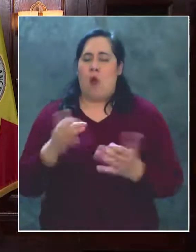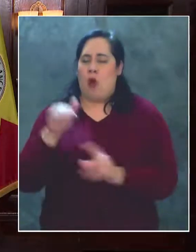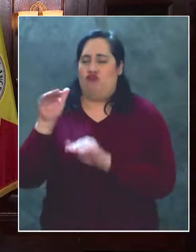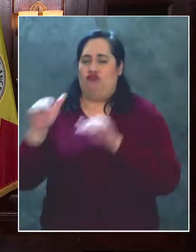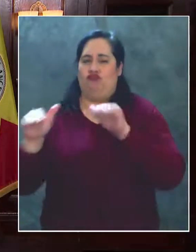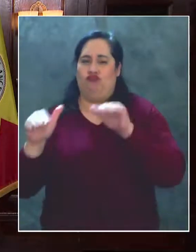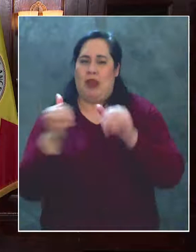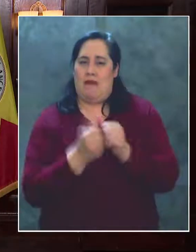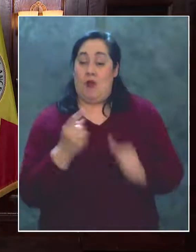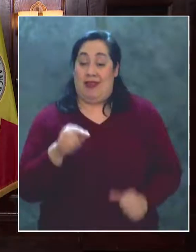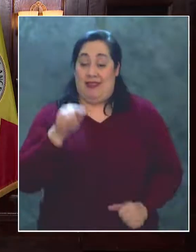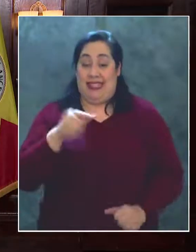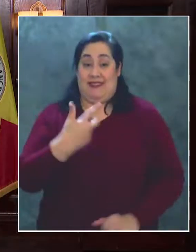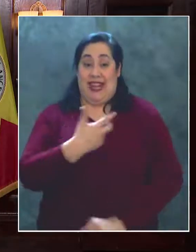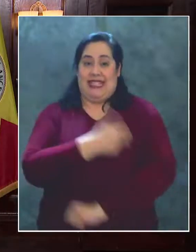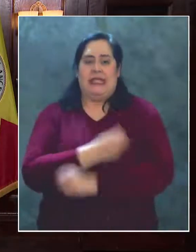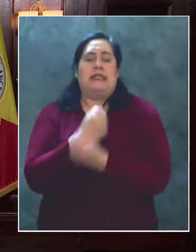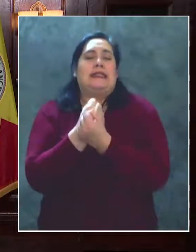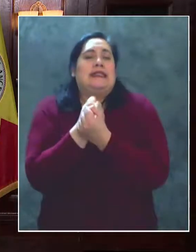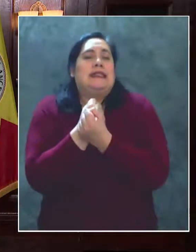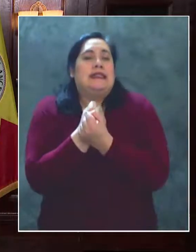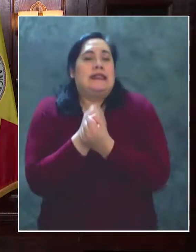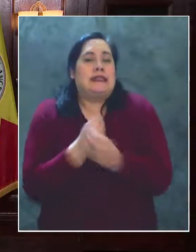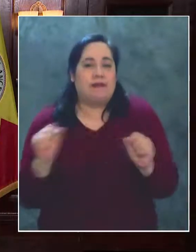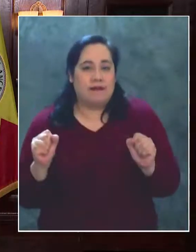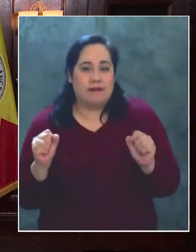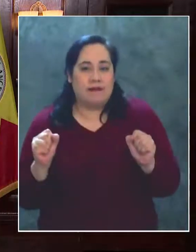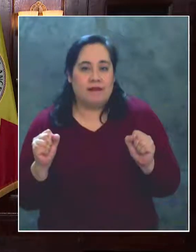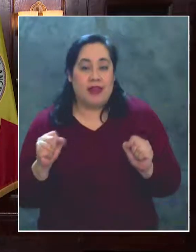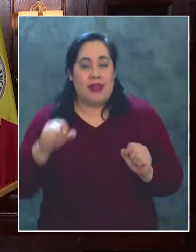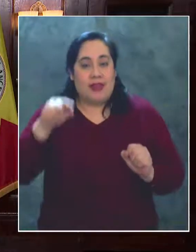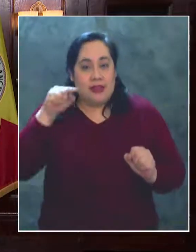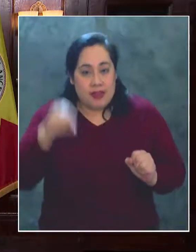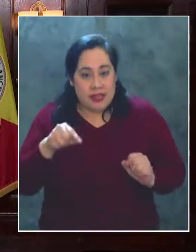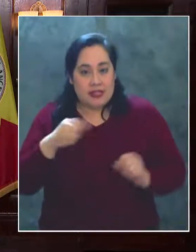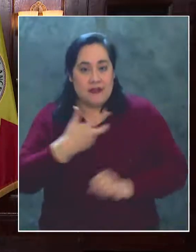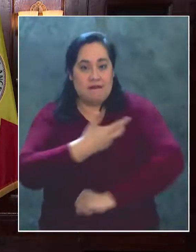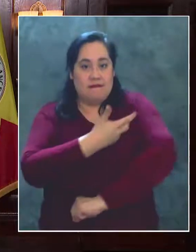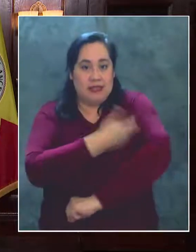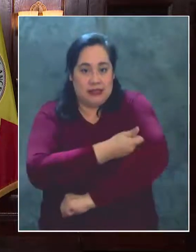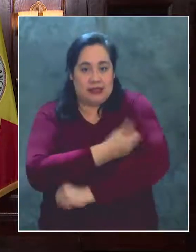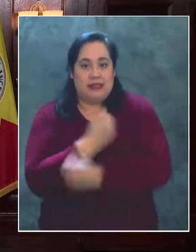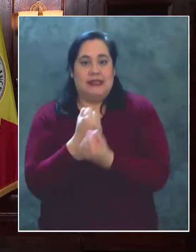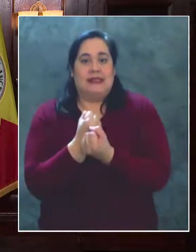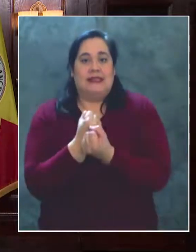THIS VACCINE IS SAFE. IT'S YOUR CIVIC DUTY WHEN IT'S